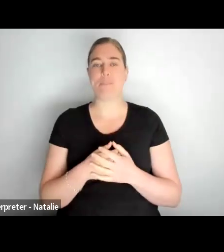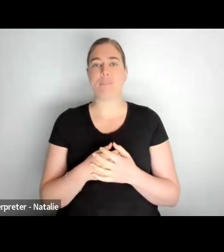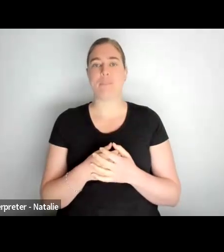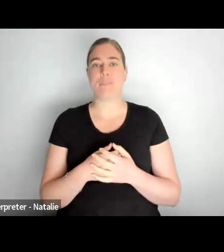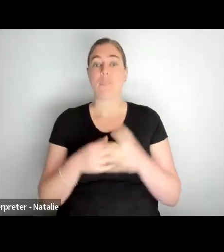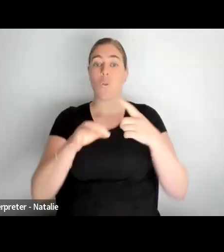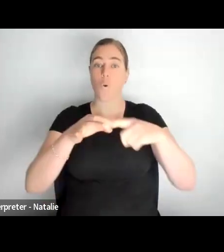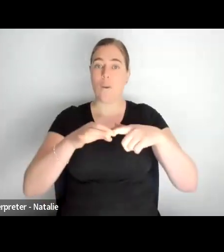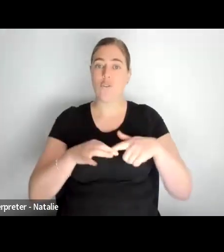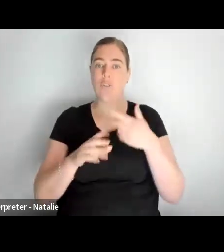the assessment team. And if they are simple they will be answered through the question